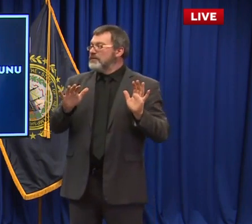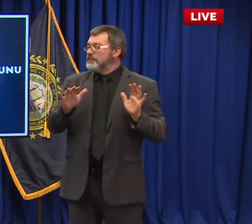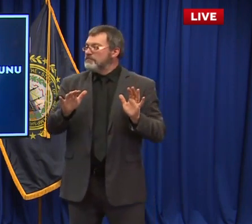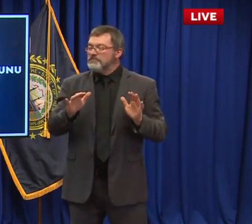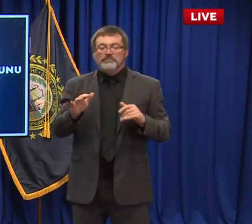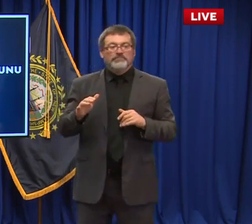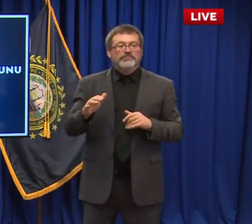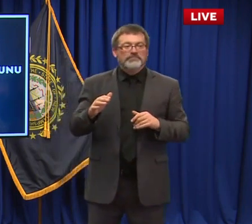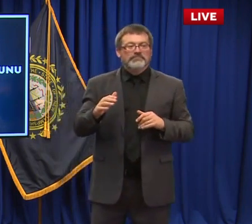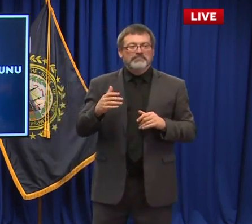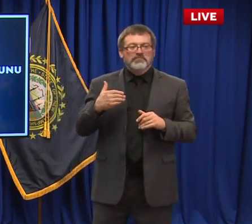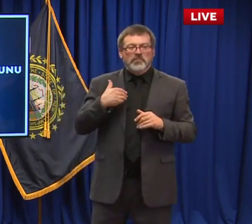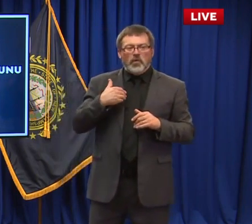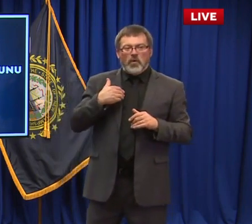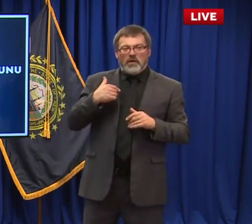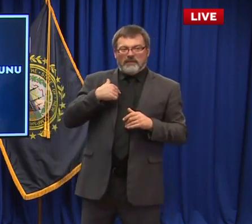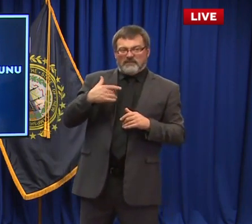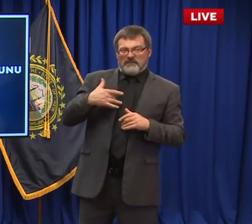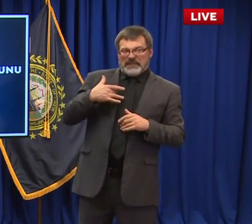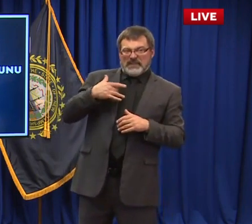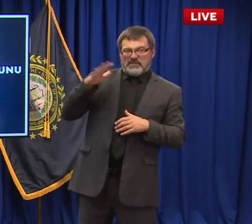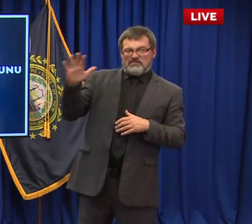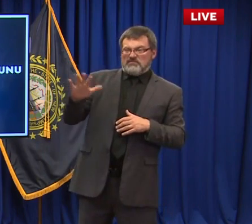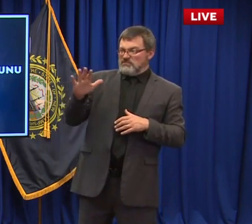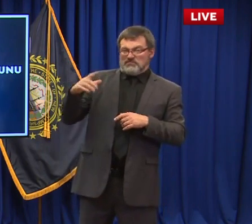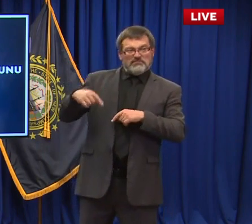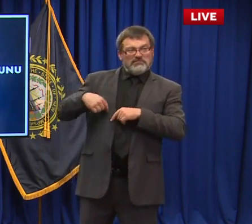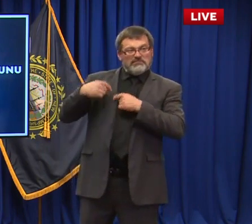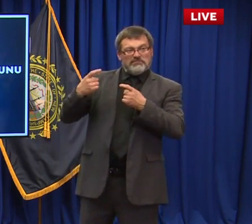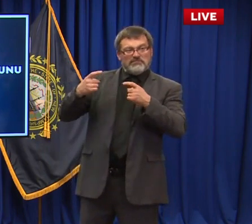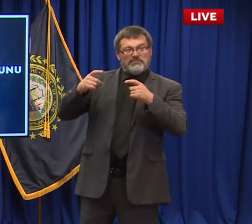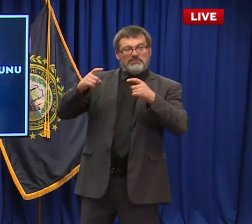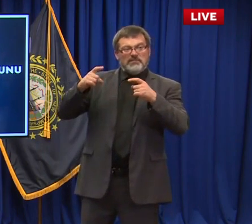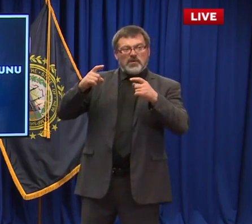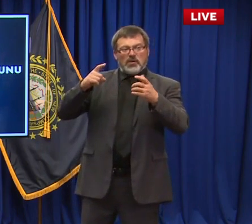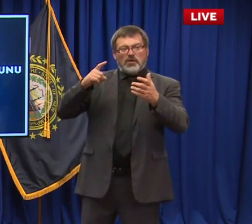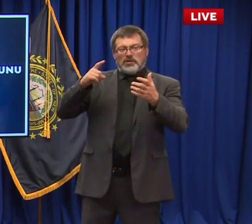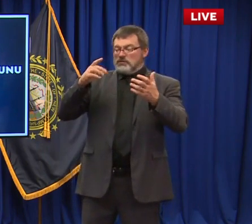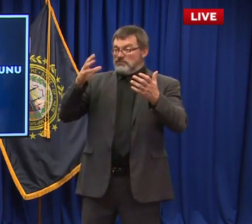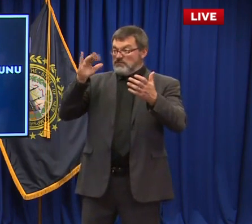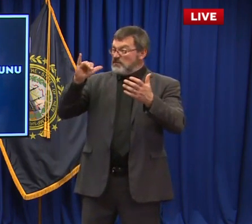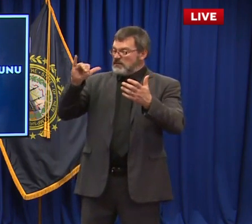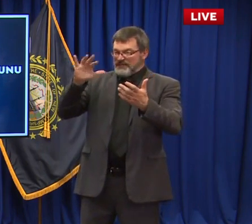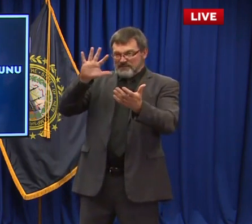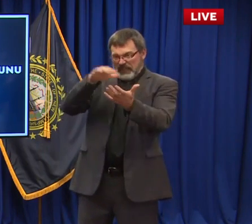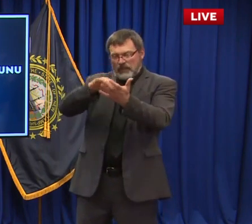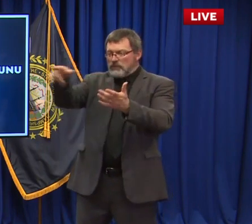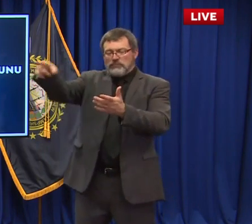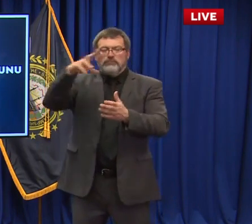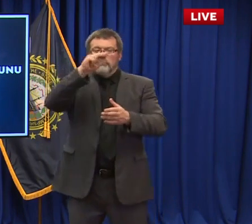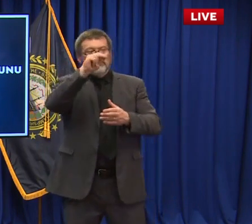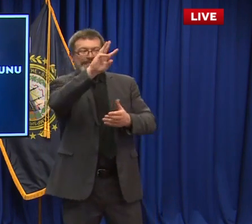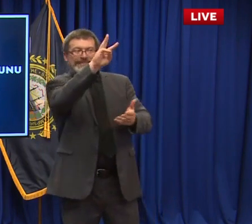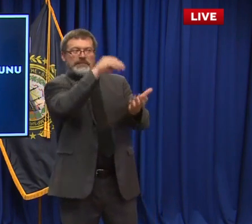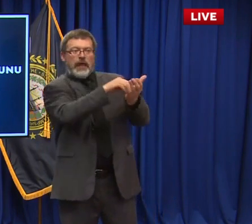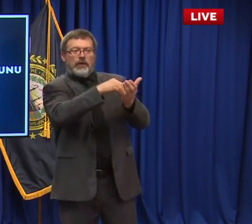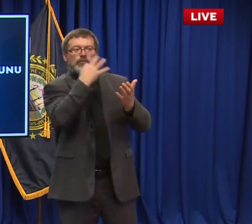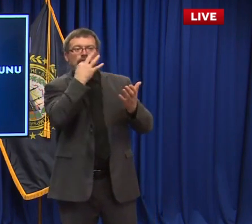I’LL HAVE DR. CHAN CORRECT ME ON THAT. ABOUT 5000 -- HOW MANY FOLKS TOTAL?